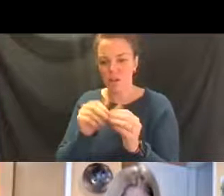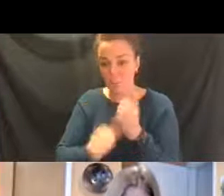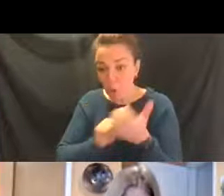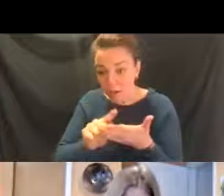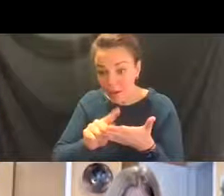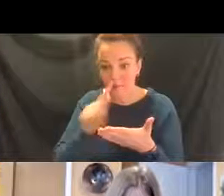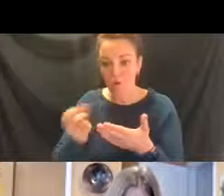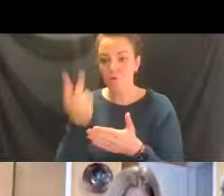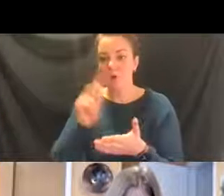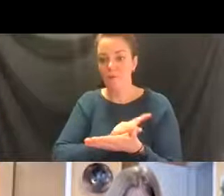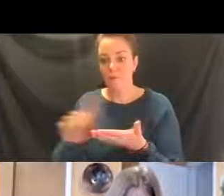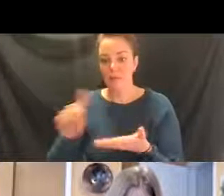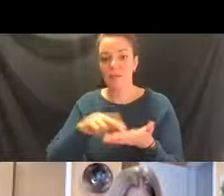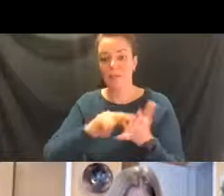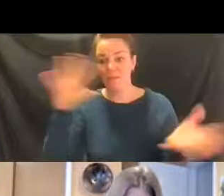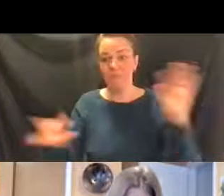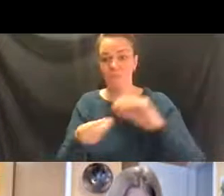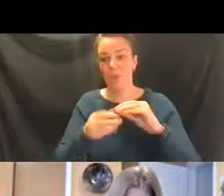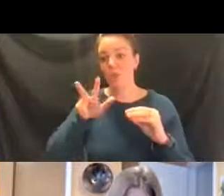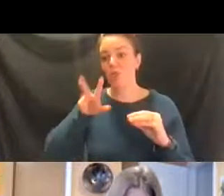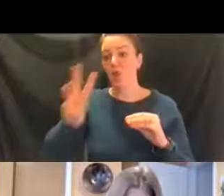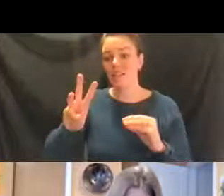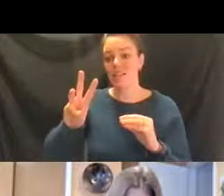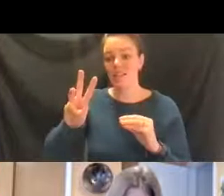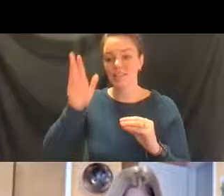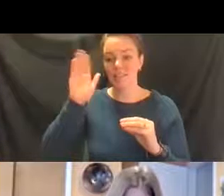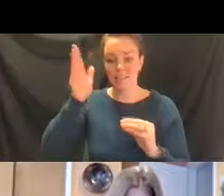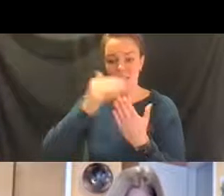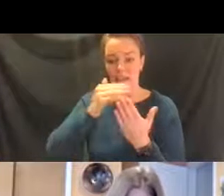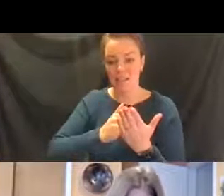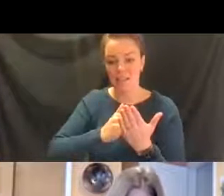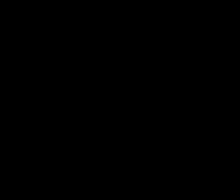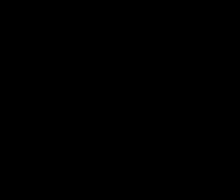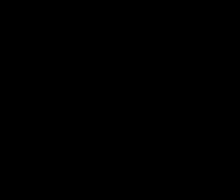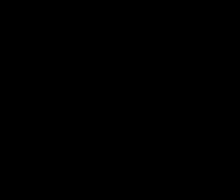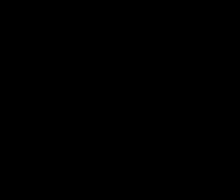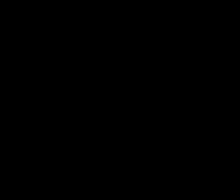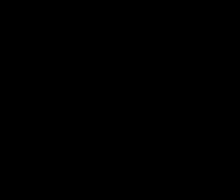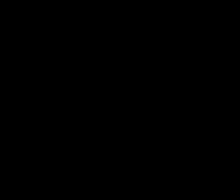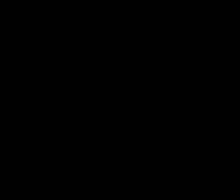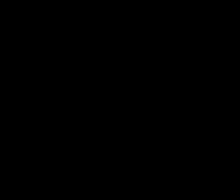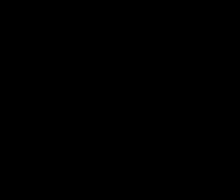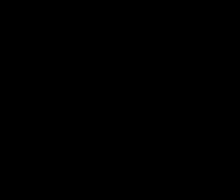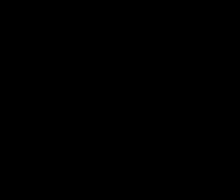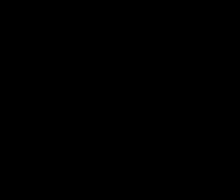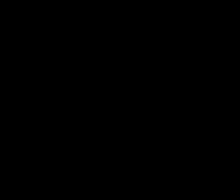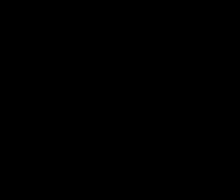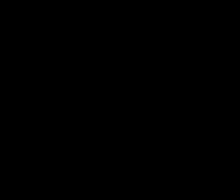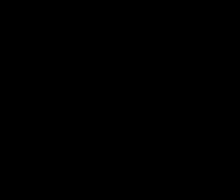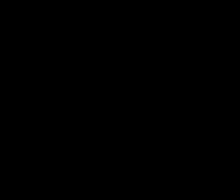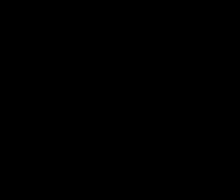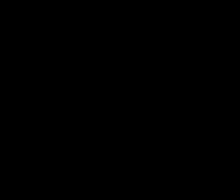36 lessons. During the pandemic, we actually were able to transfer the Health Matters program into